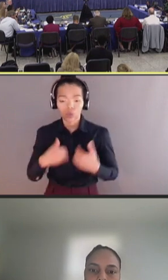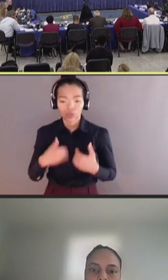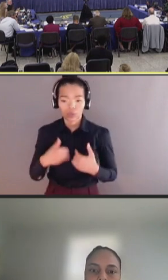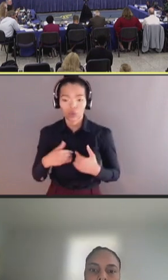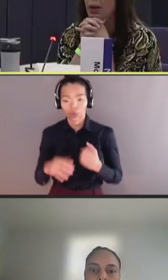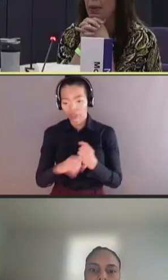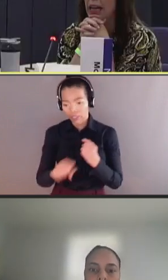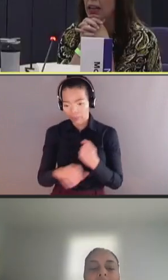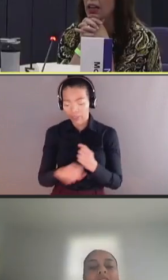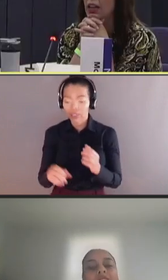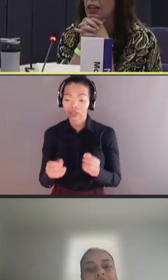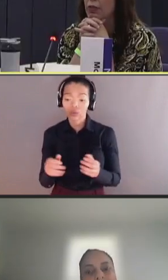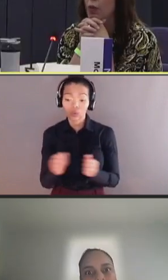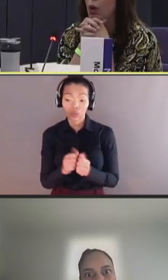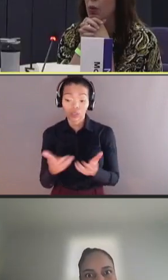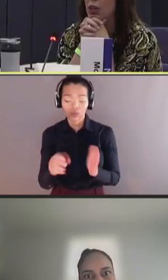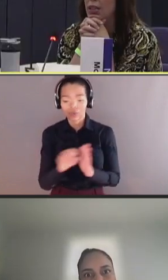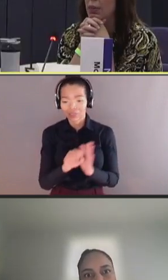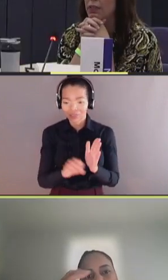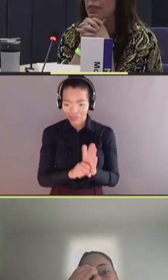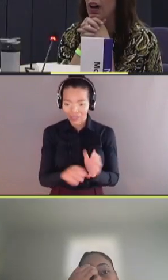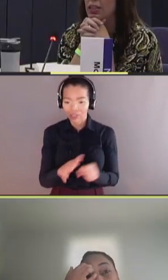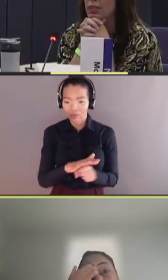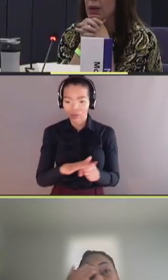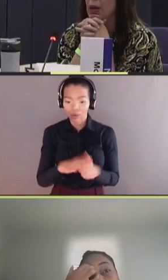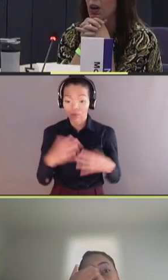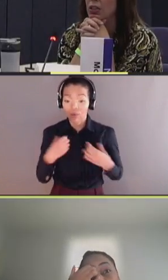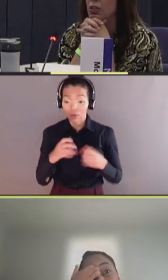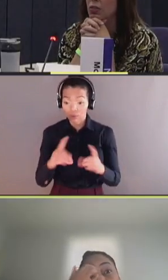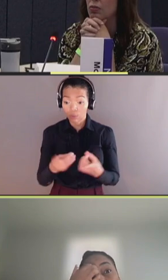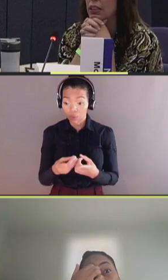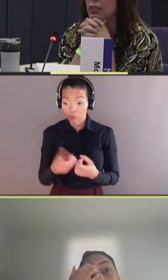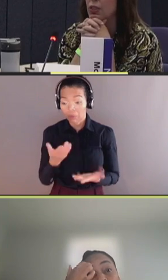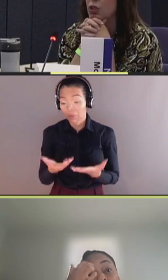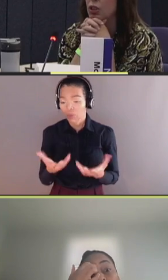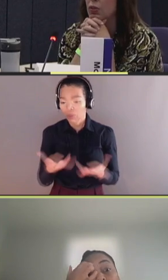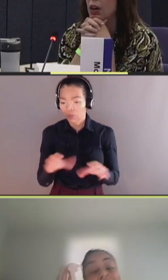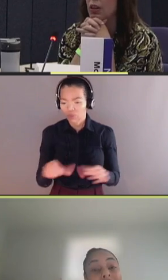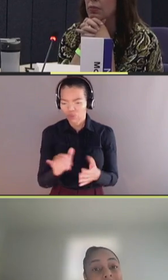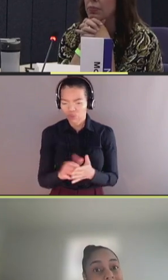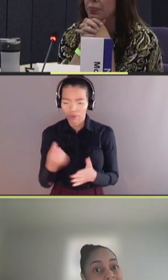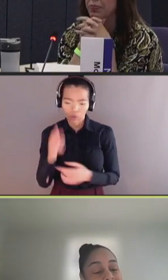as that might inform what some of us may want to do in the future as well.